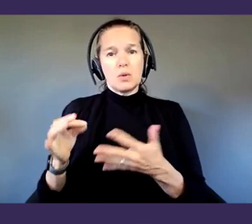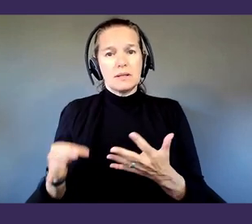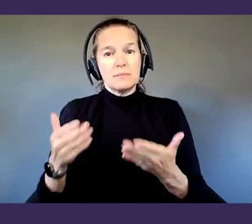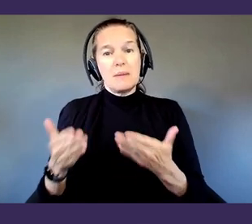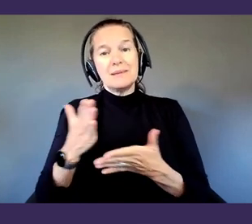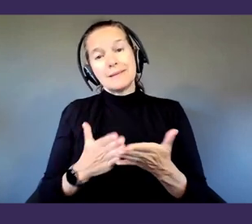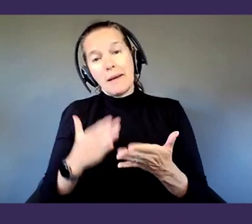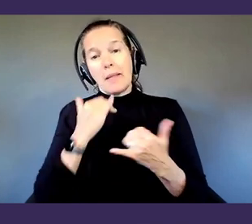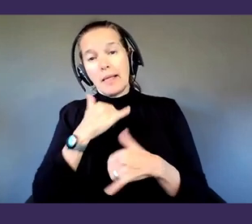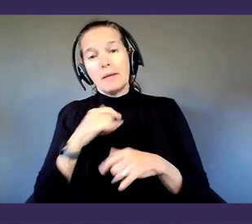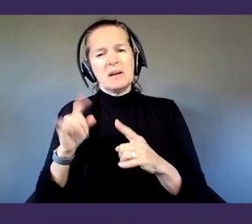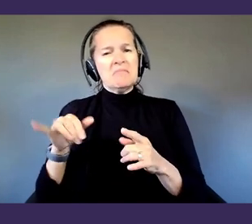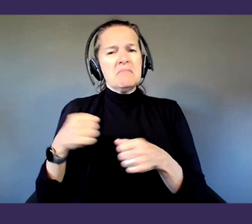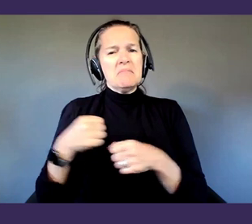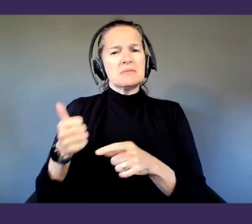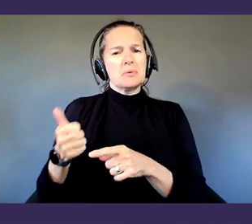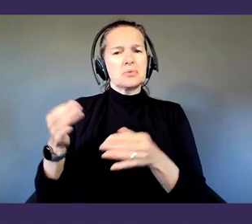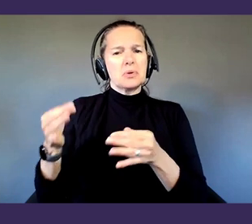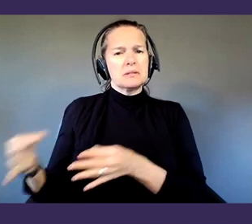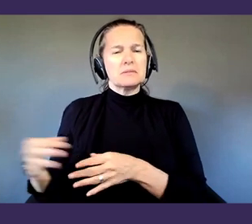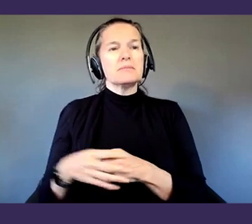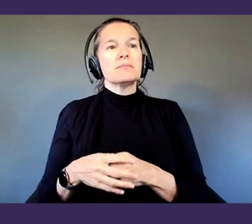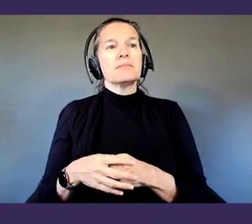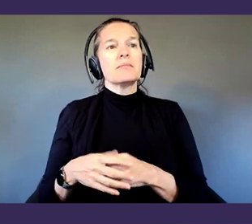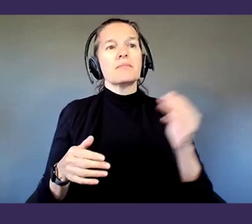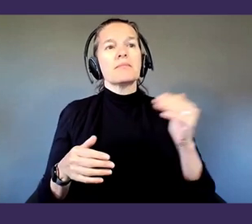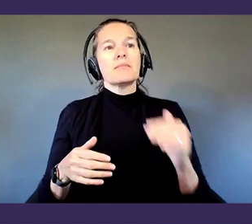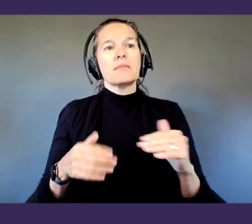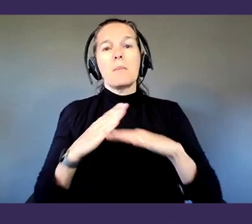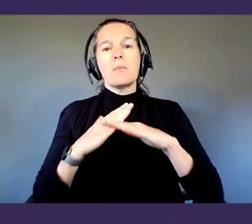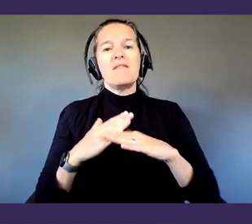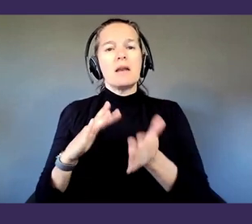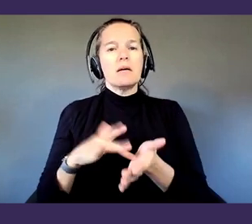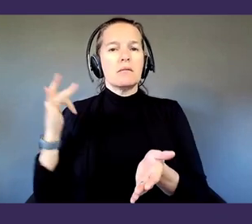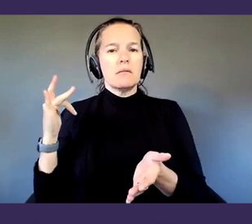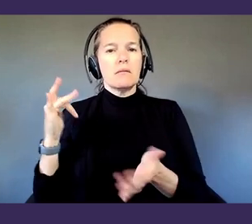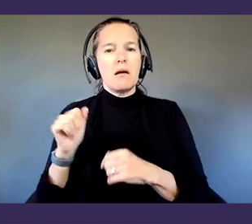It prevents abuse, right? Often in guardianship cases, sometimes we see abuse.